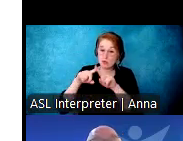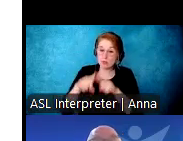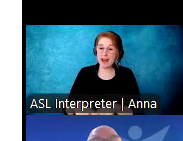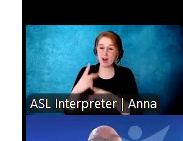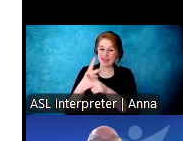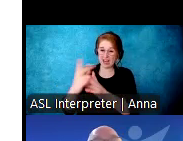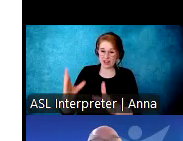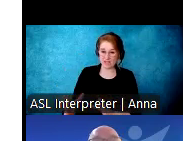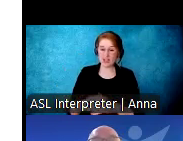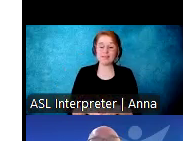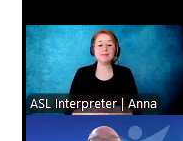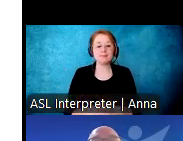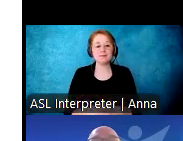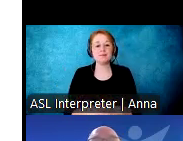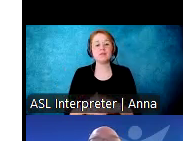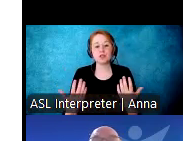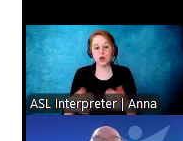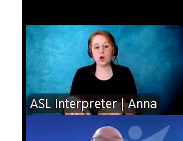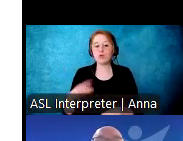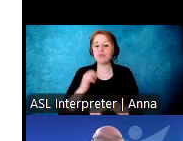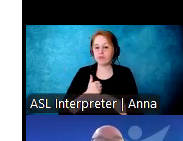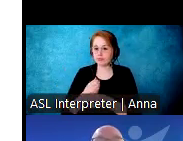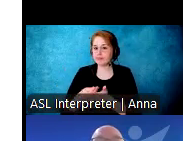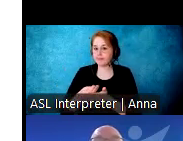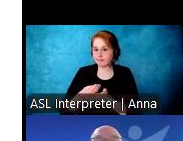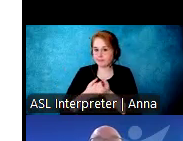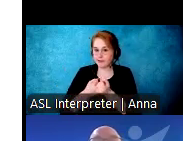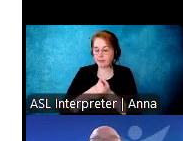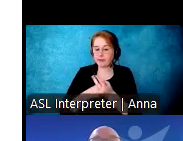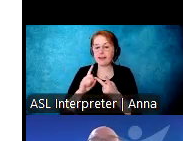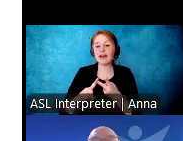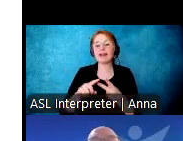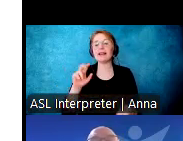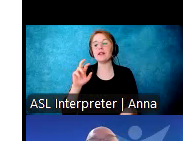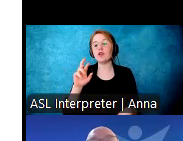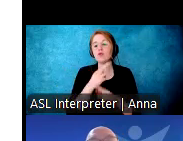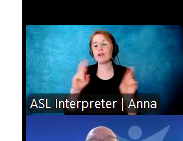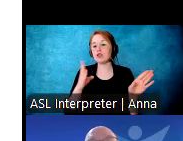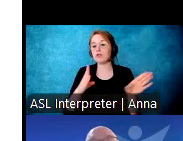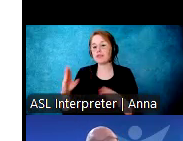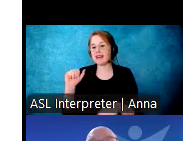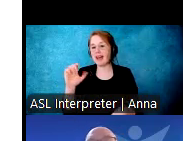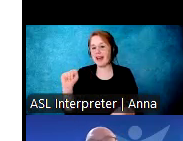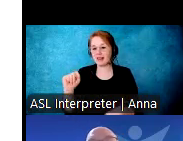the person supplement come along, and then later American Rescue Plan Act, we created a multi-pronged approach